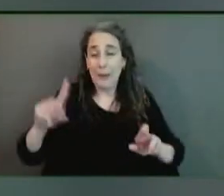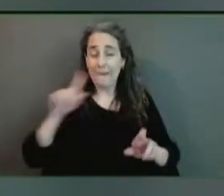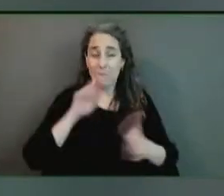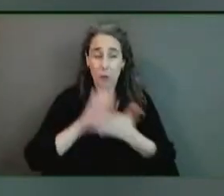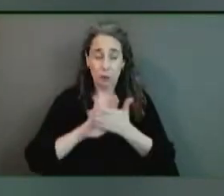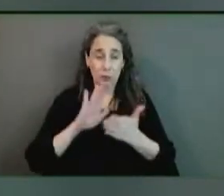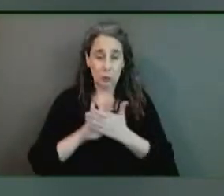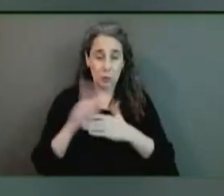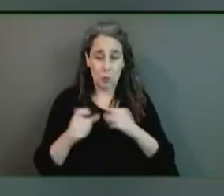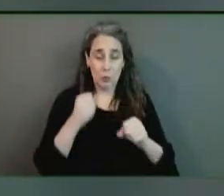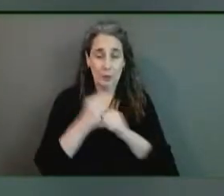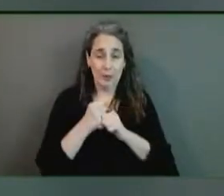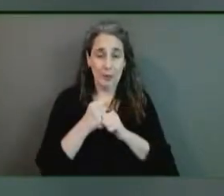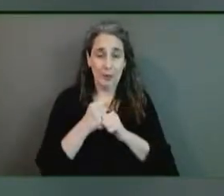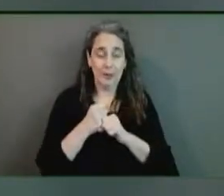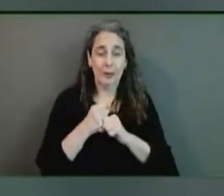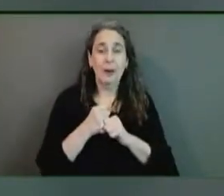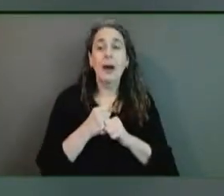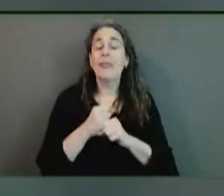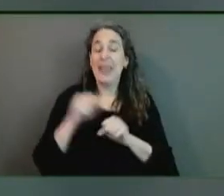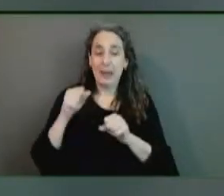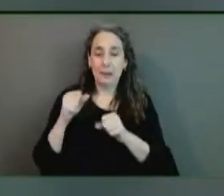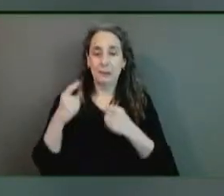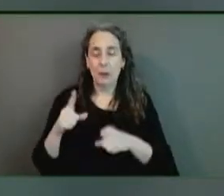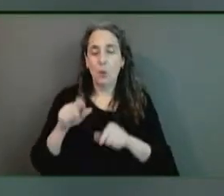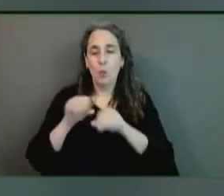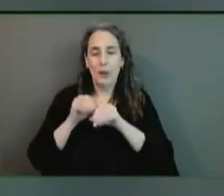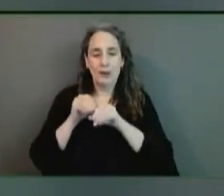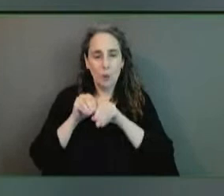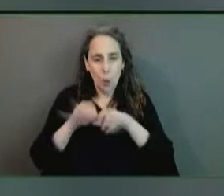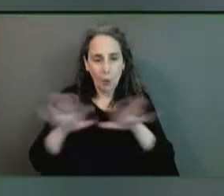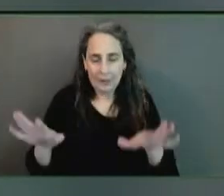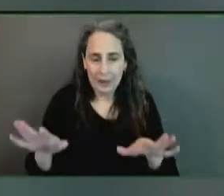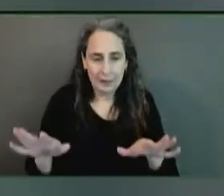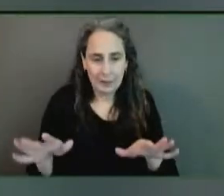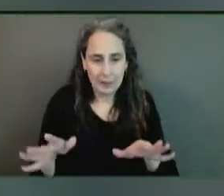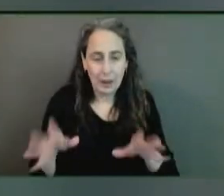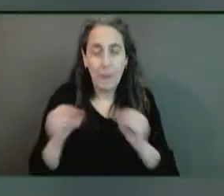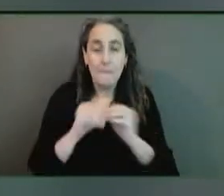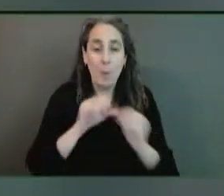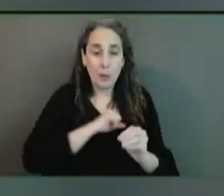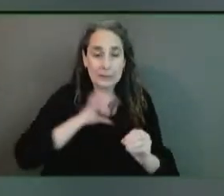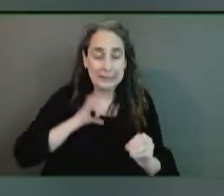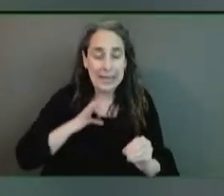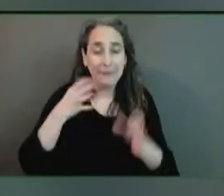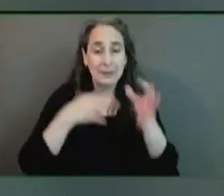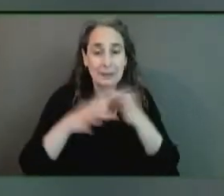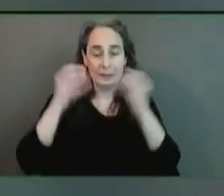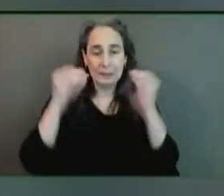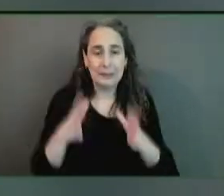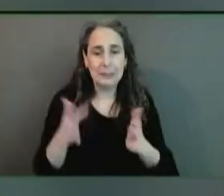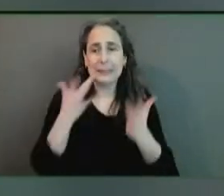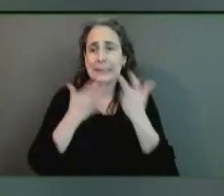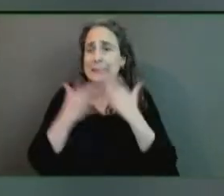around the clock to prepare for the school year. Then as Covid